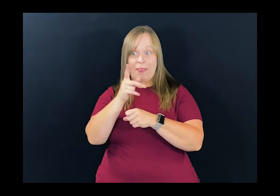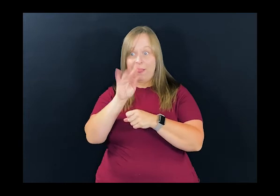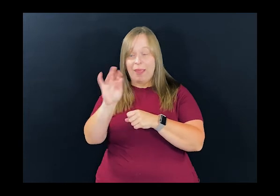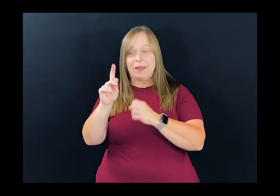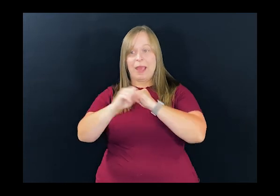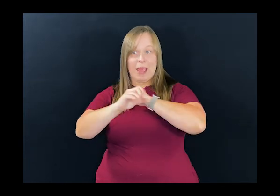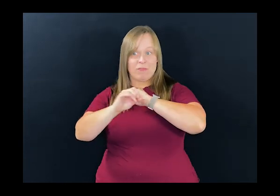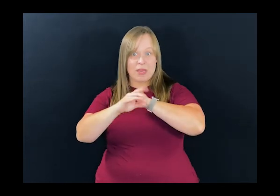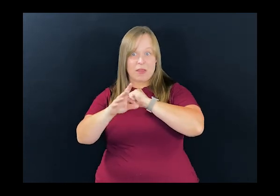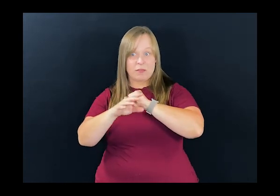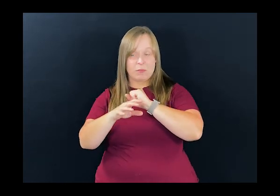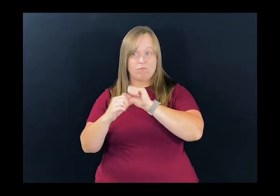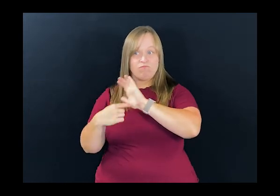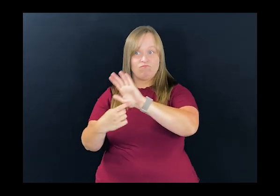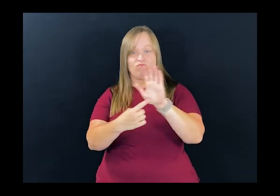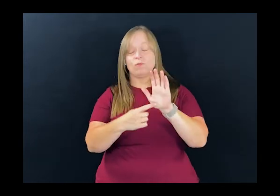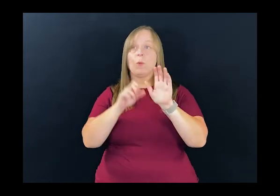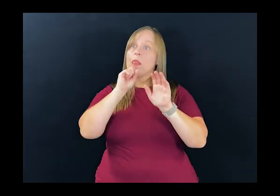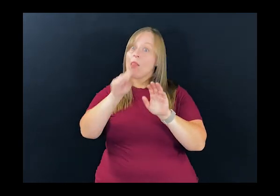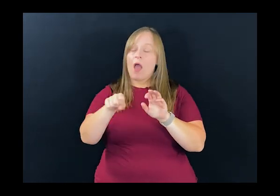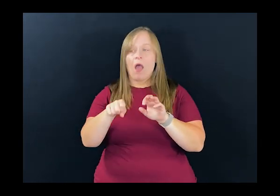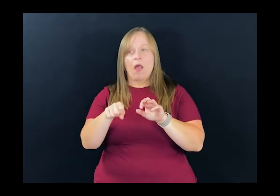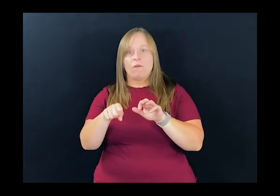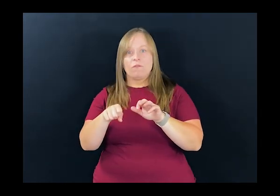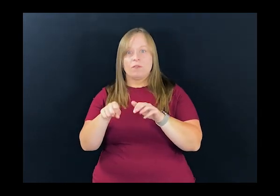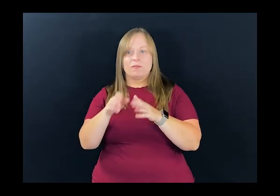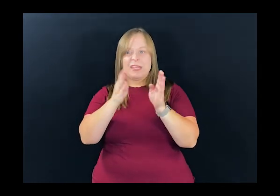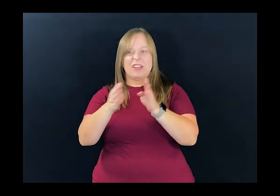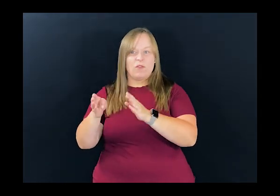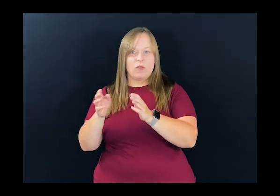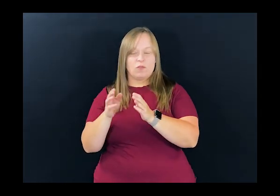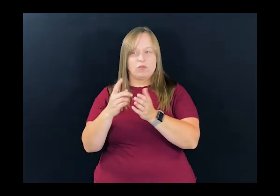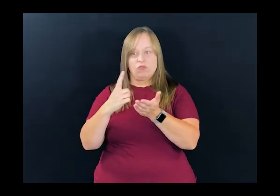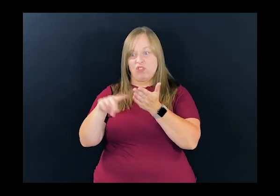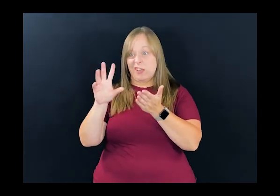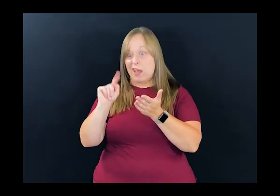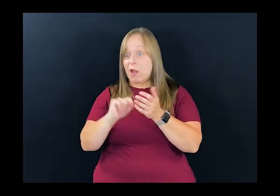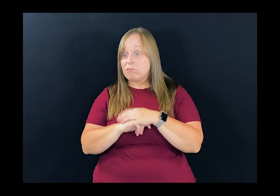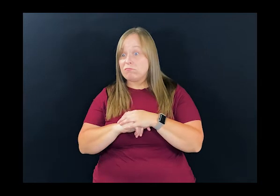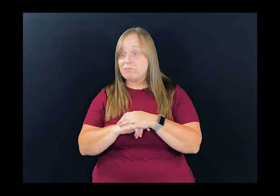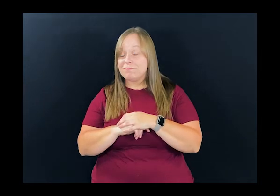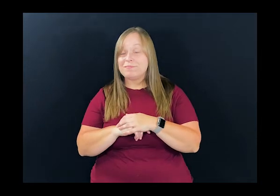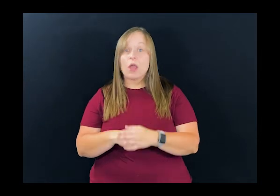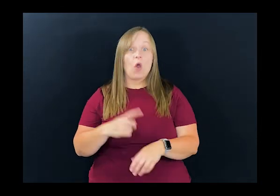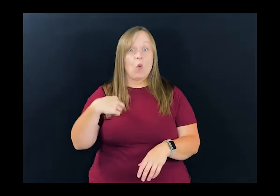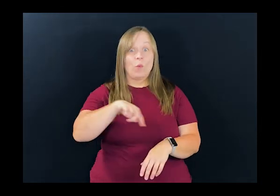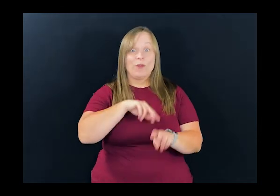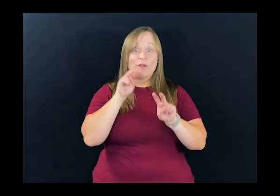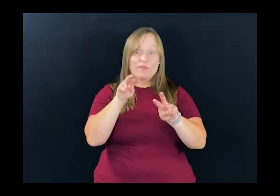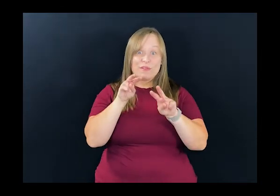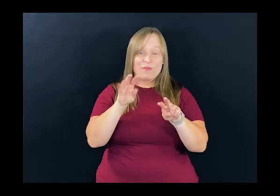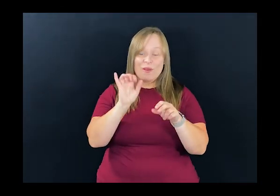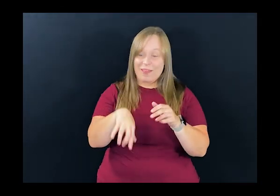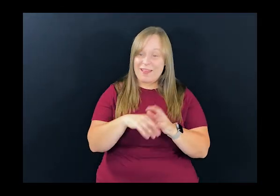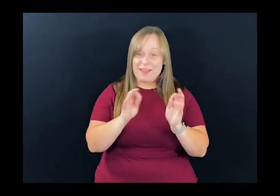on the advertisement promotion, 'cause we love for individuals to check us out. [Katrin] Well, we are looking forward to it